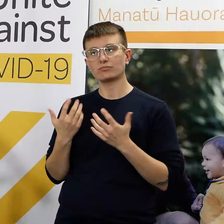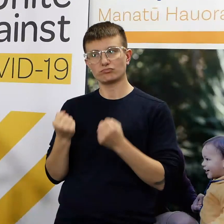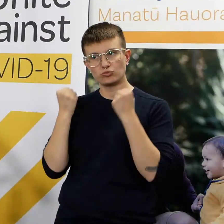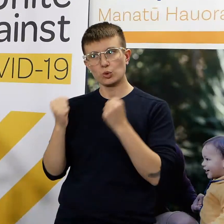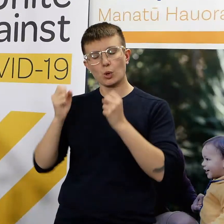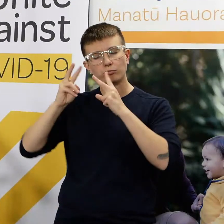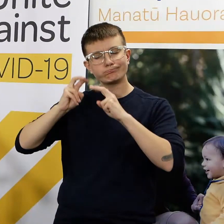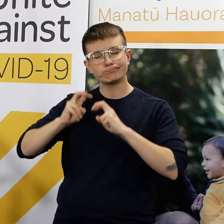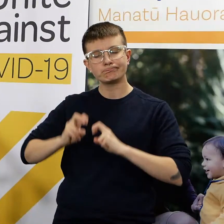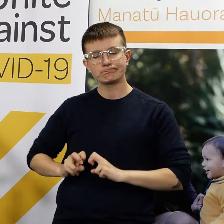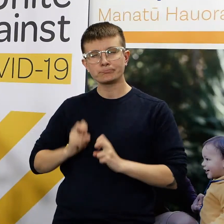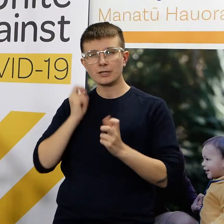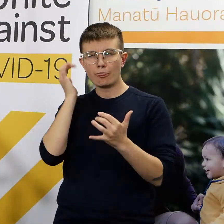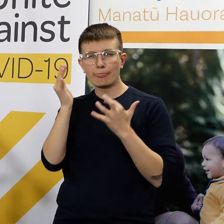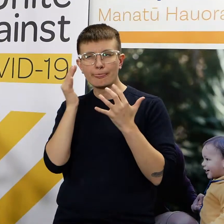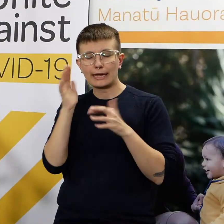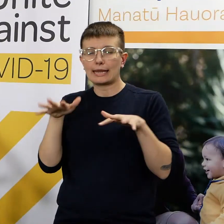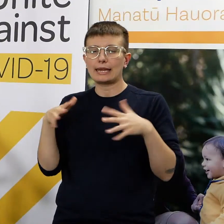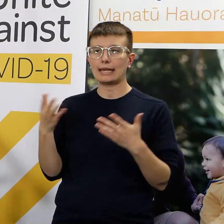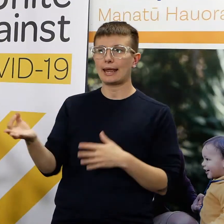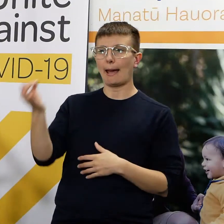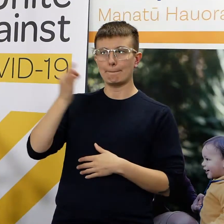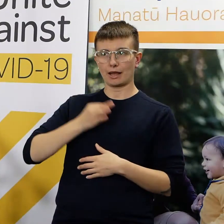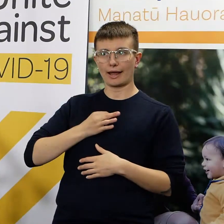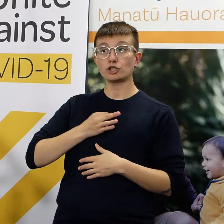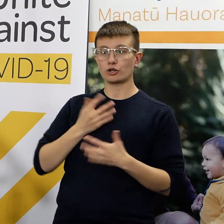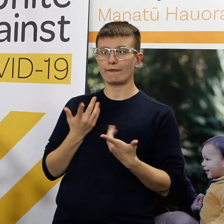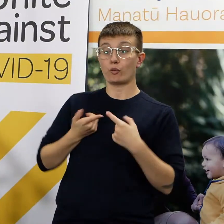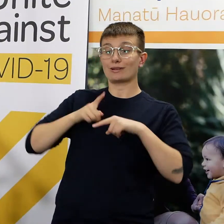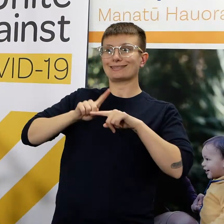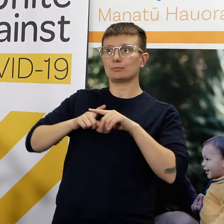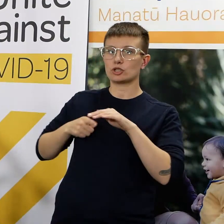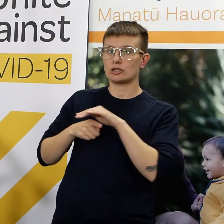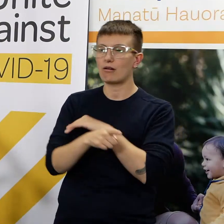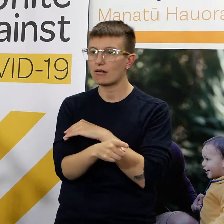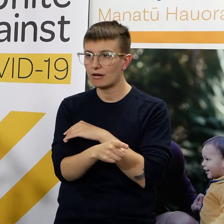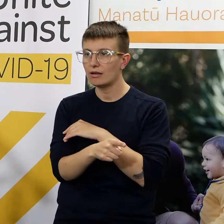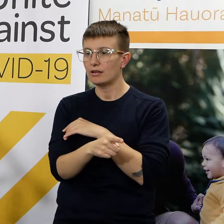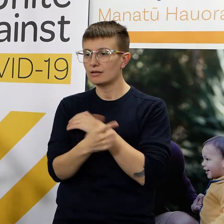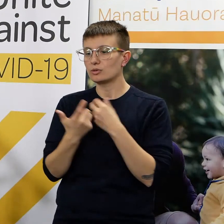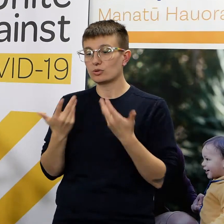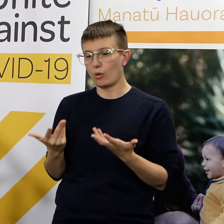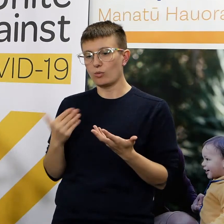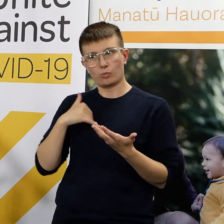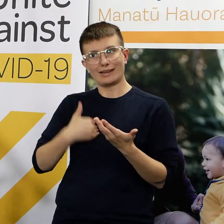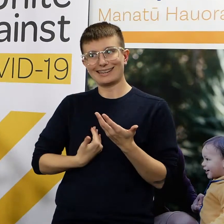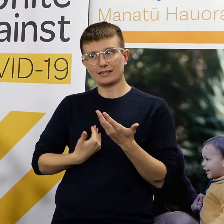and requirements around a very clear plan to manage any risk.